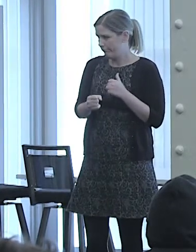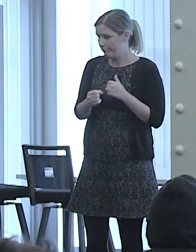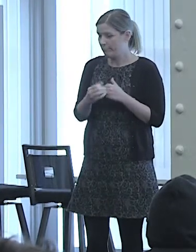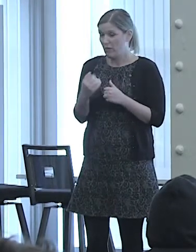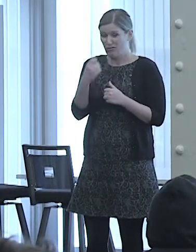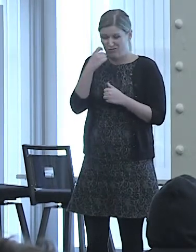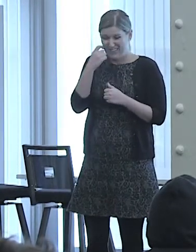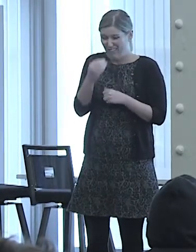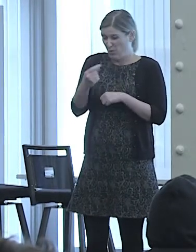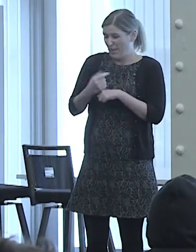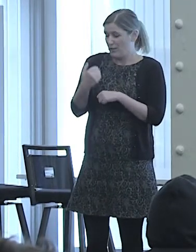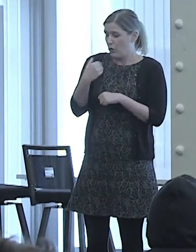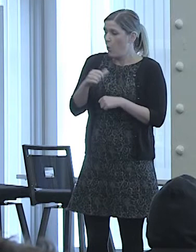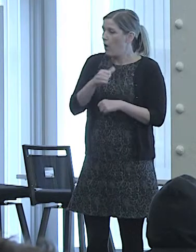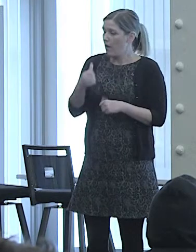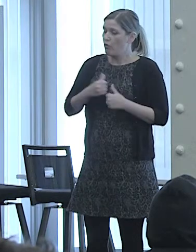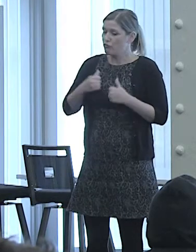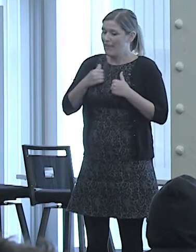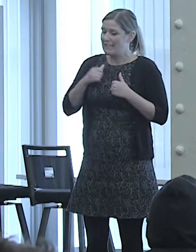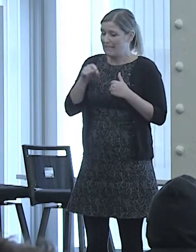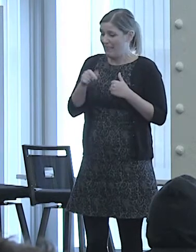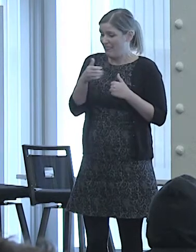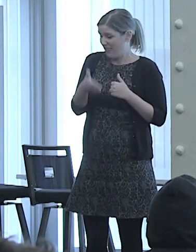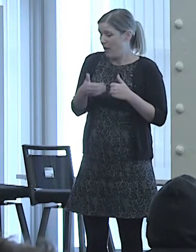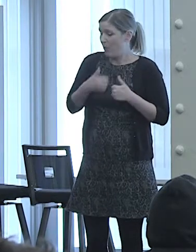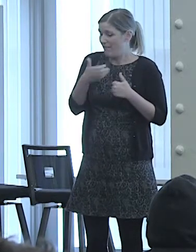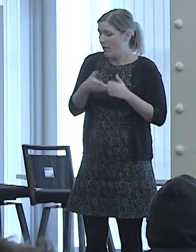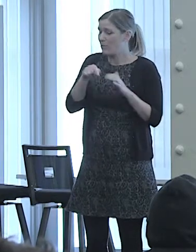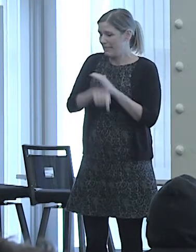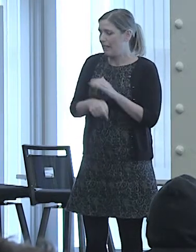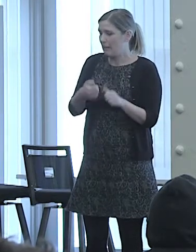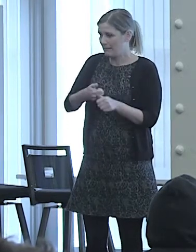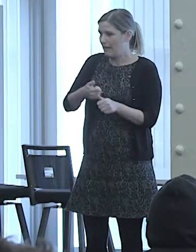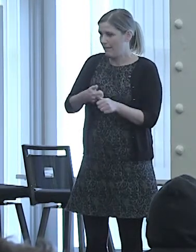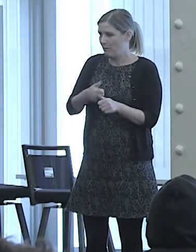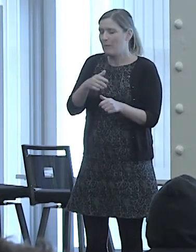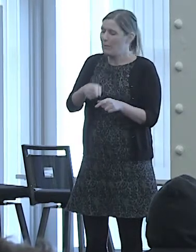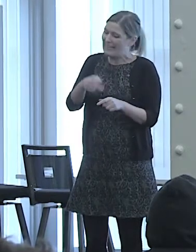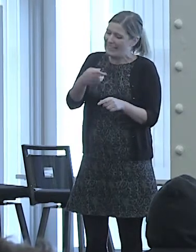another resident was killed. Just a few days ago.